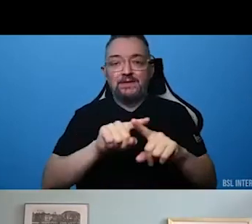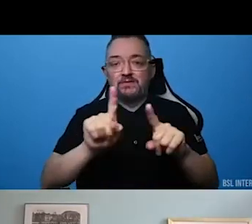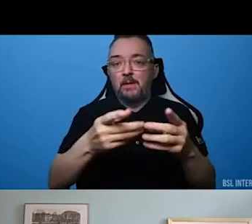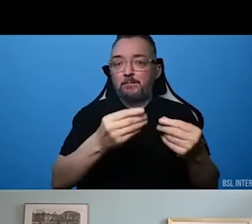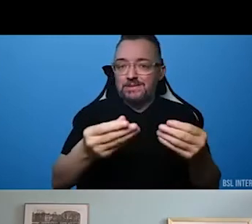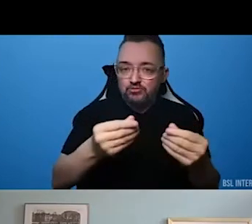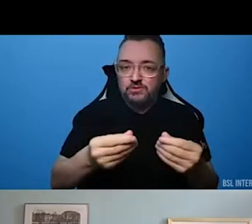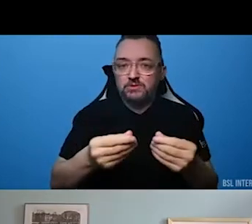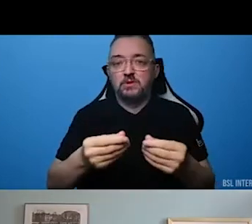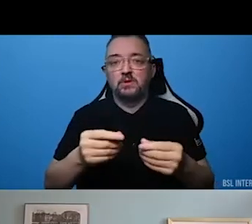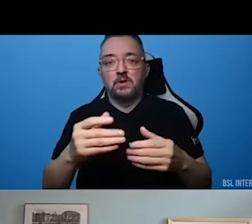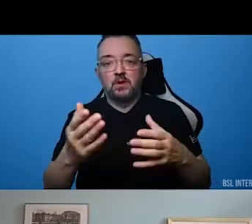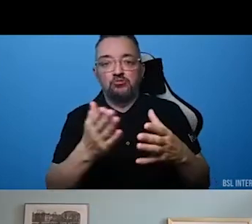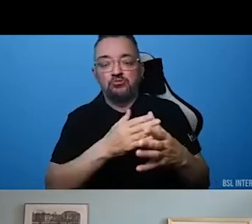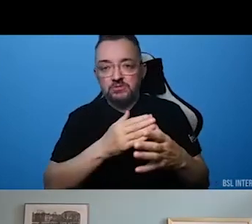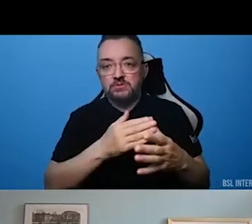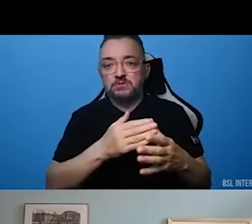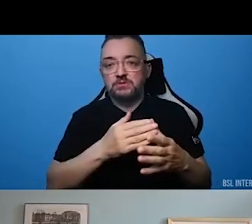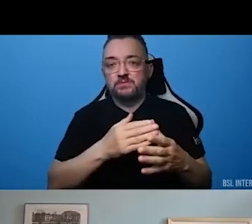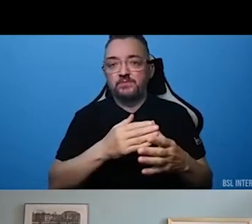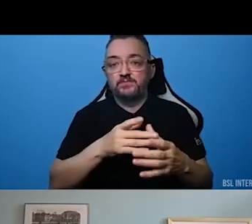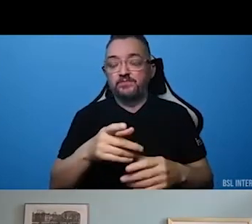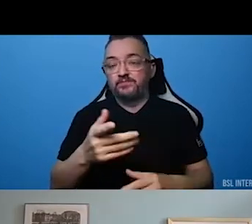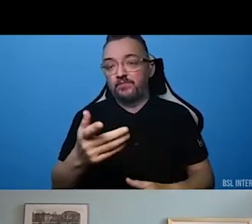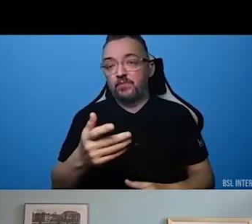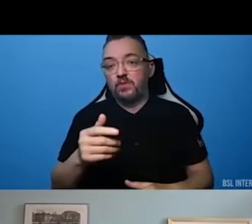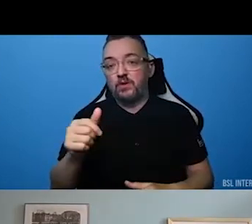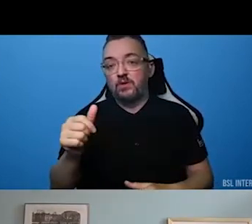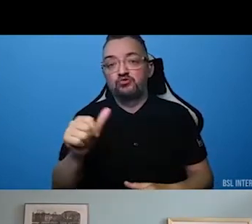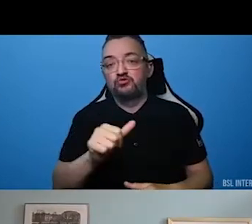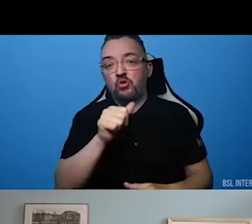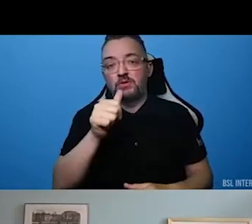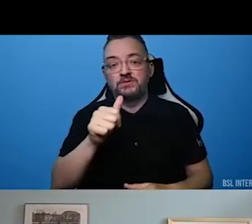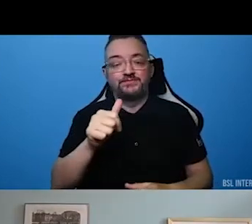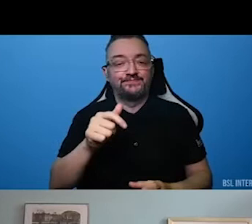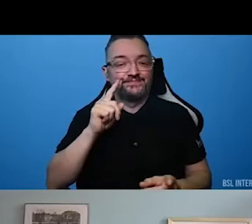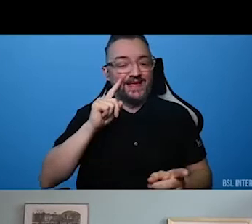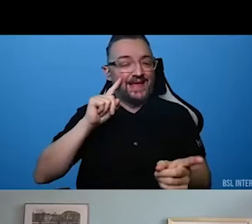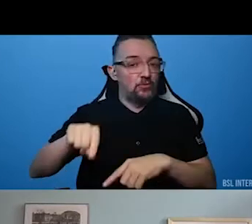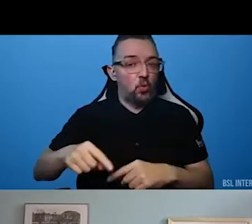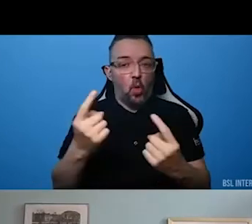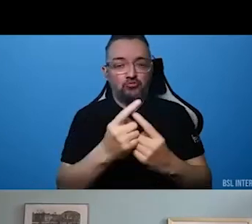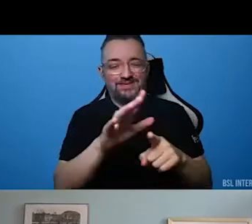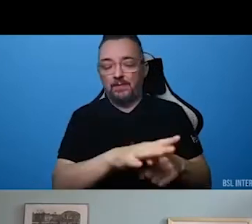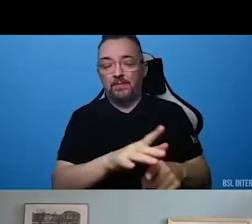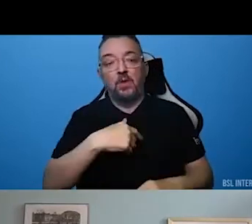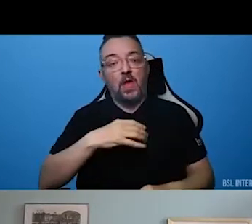and to origins which don't I think or shouldn't make us diminish the object and rather what we're asking museums and galleries to do